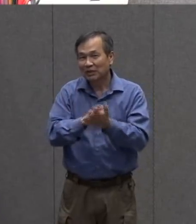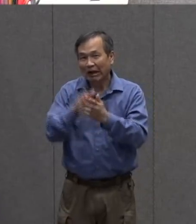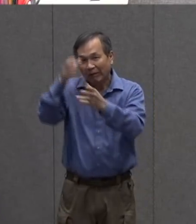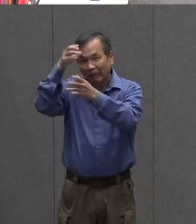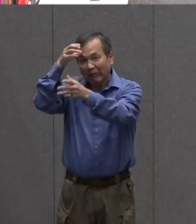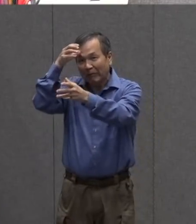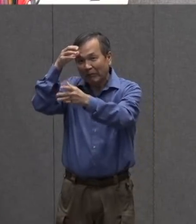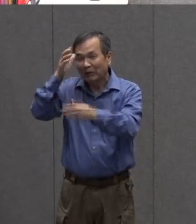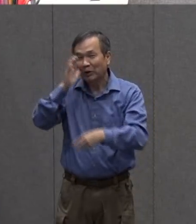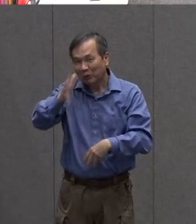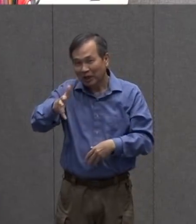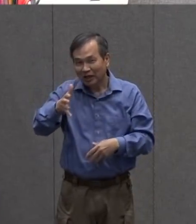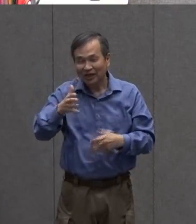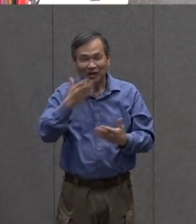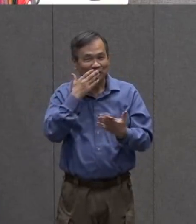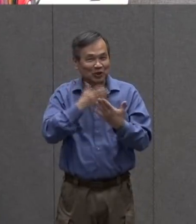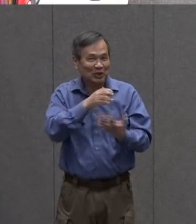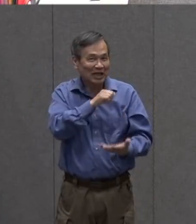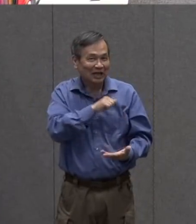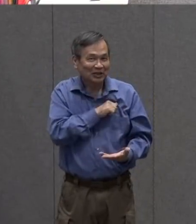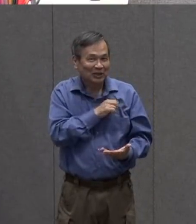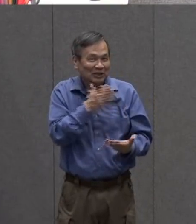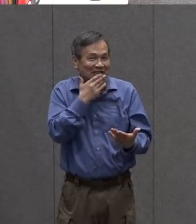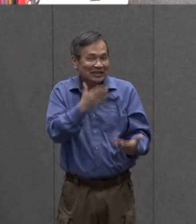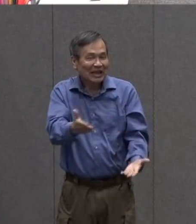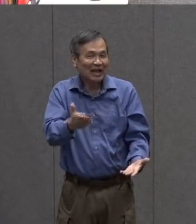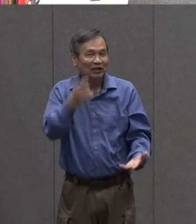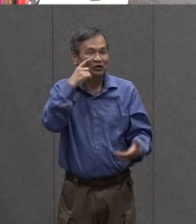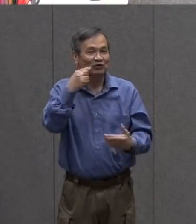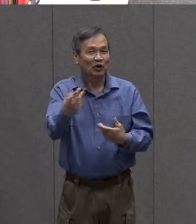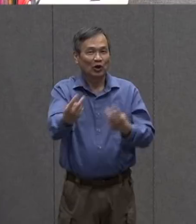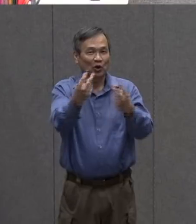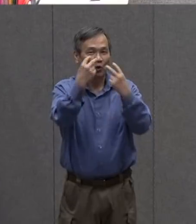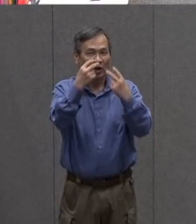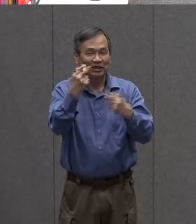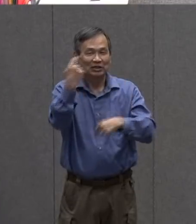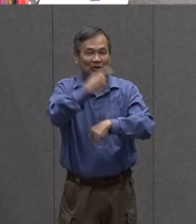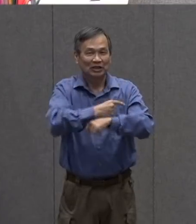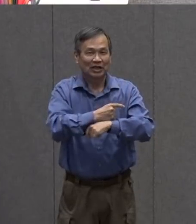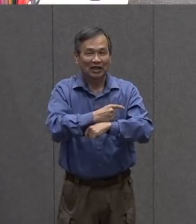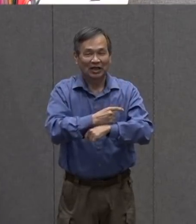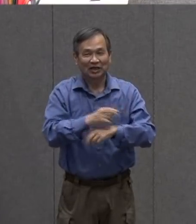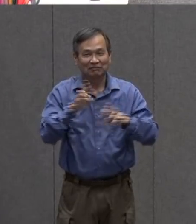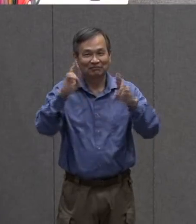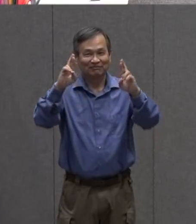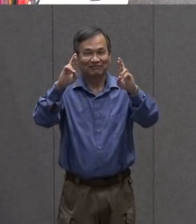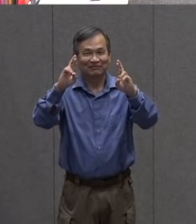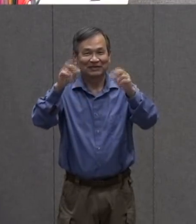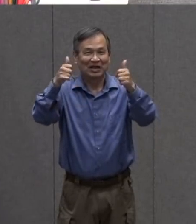That's the attitude we want to have. Thank you for learners for joining me today, and I hope you love playing spin the sound. Bye friends.